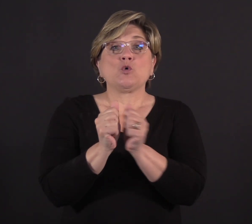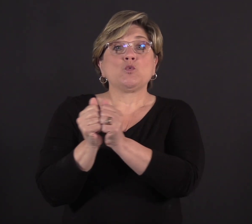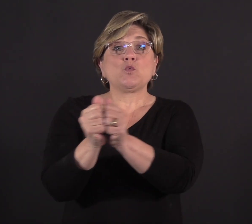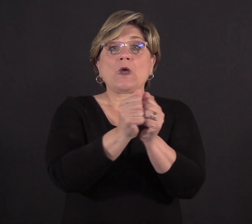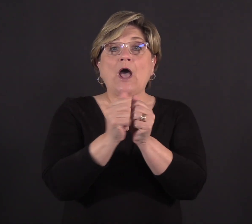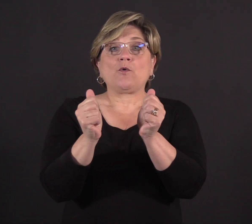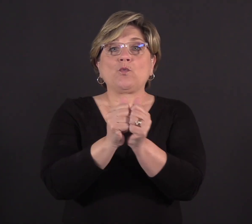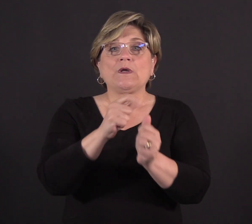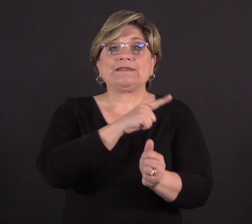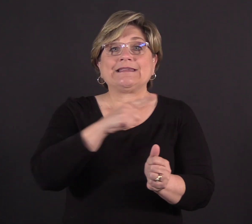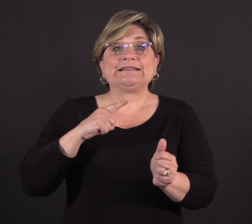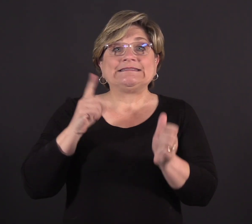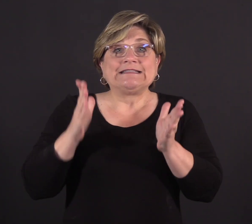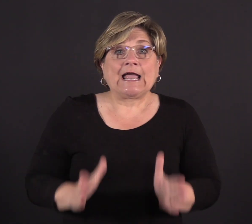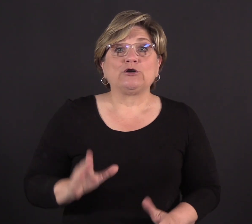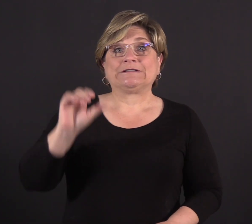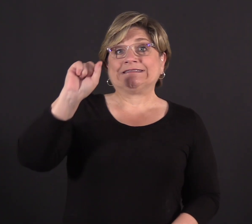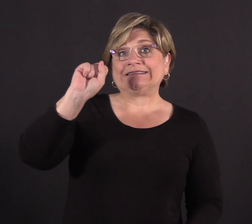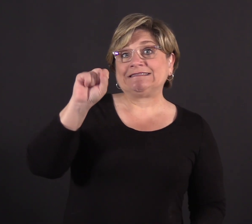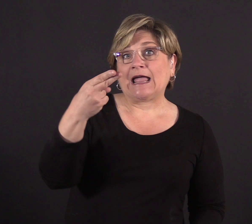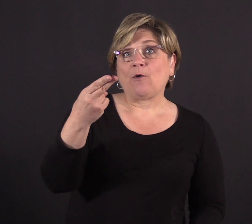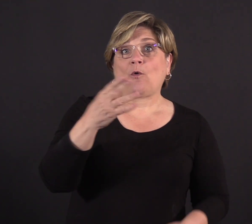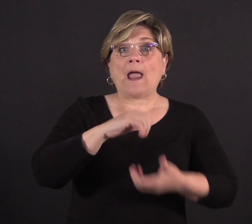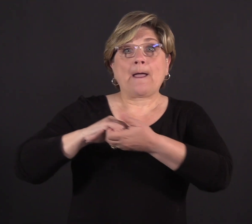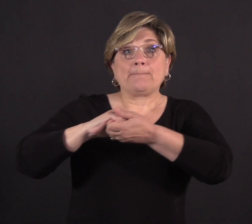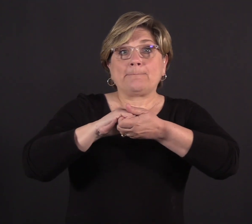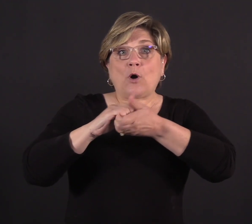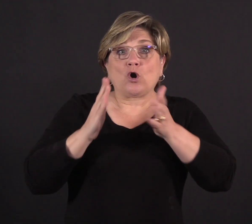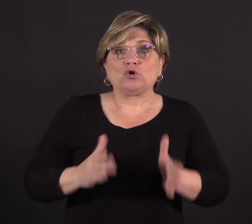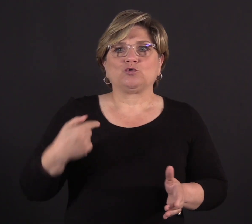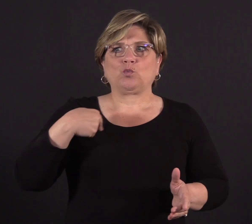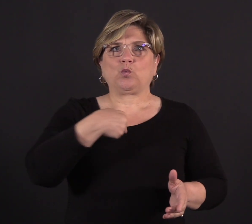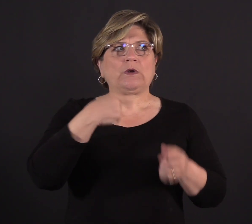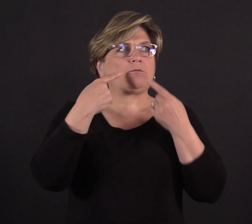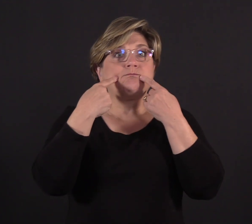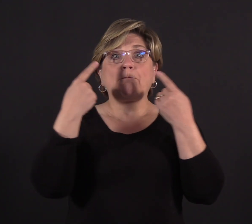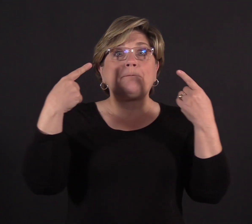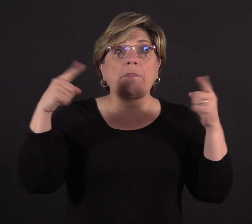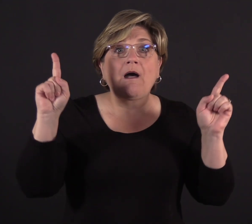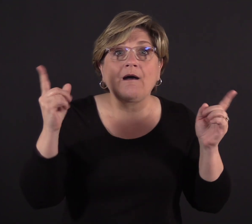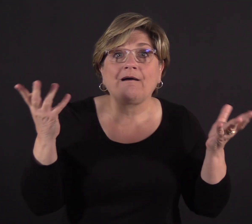Together, with legislators, stakeholders, and partners, we achieved: